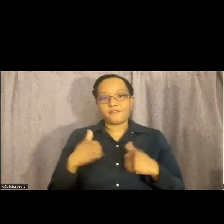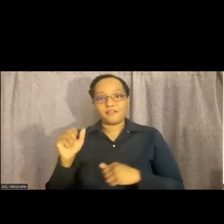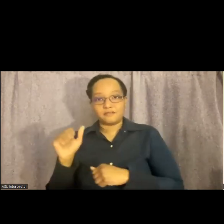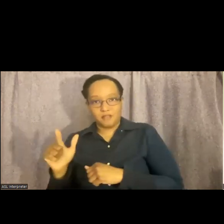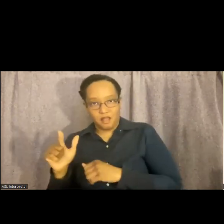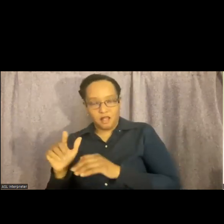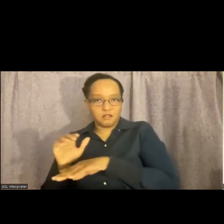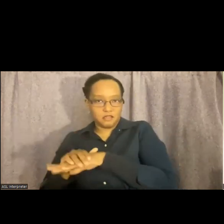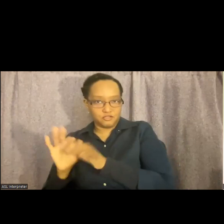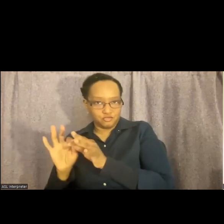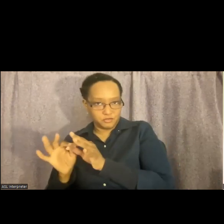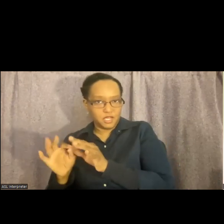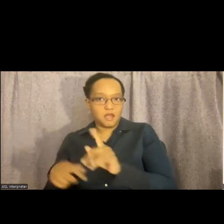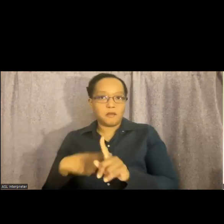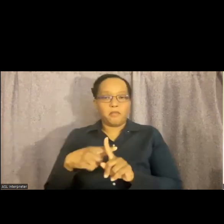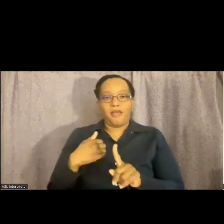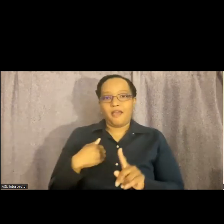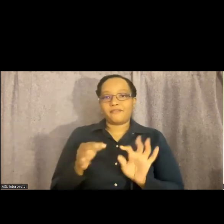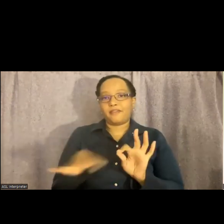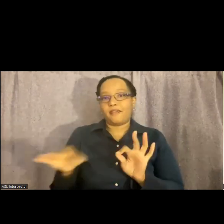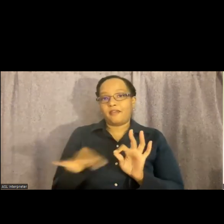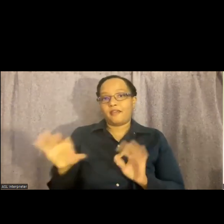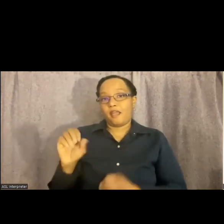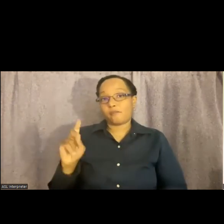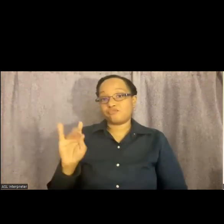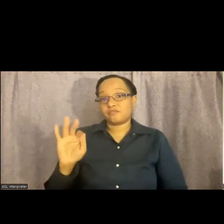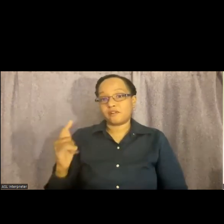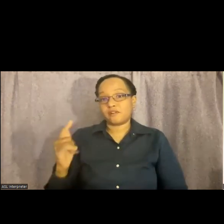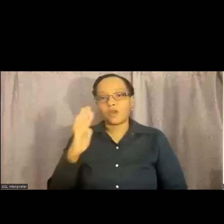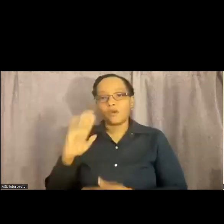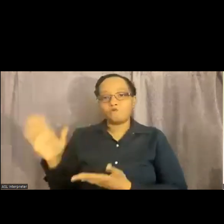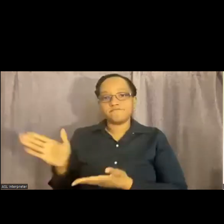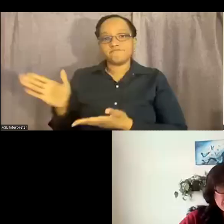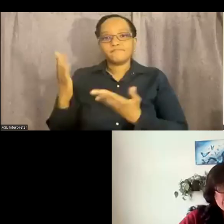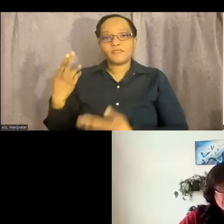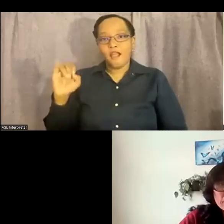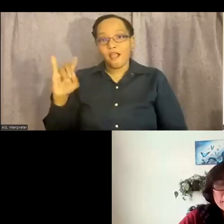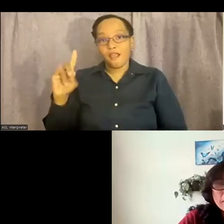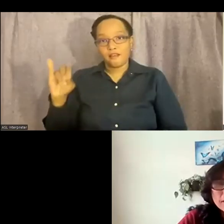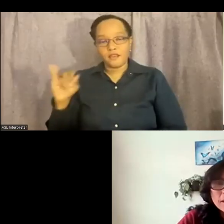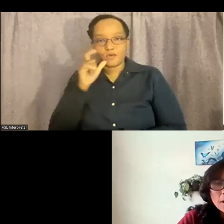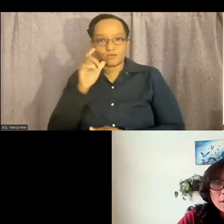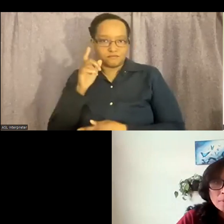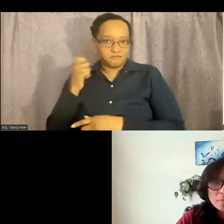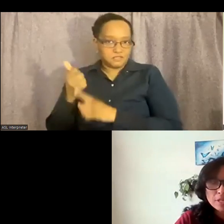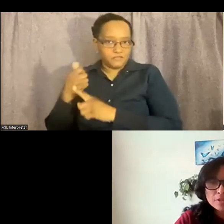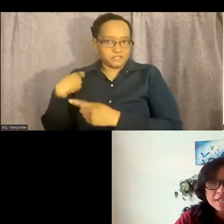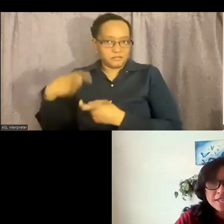So I will bring up Heidi, one of our Spanish interpreters.